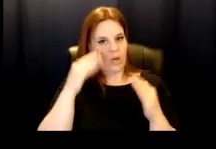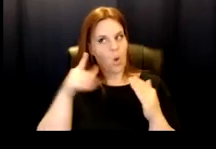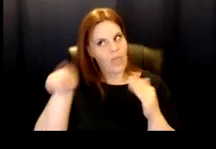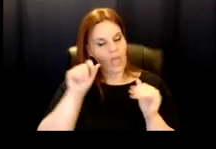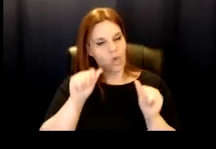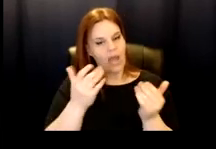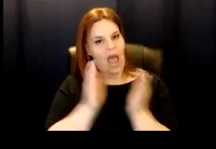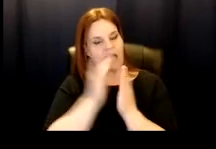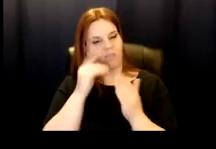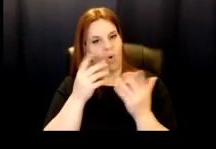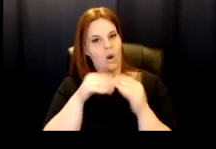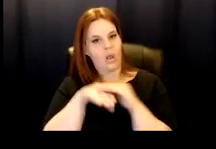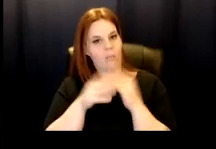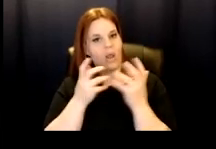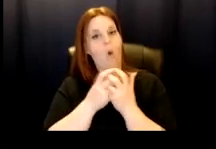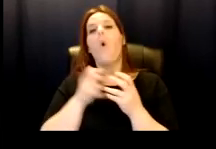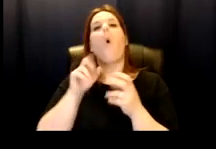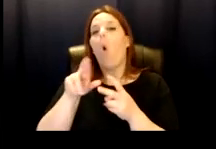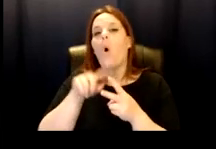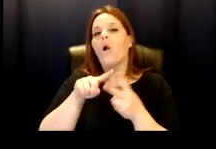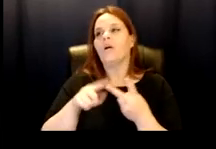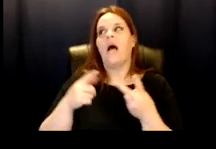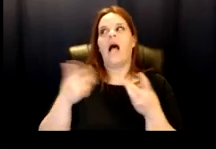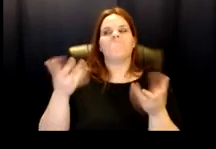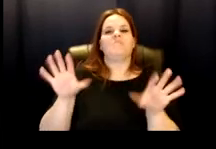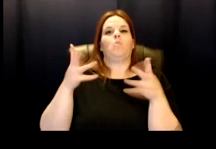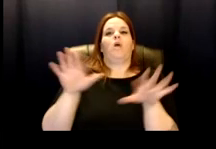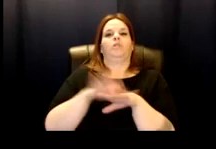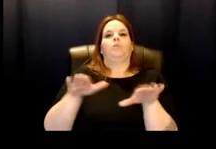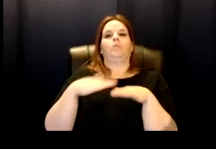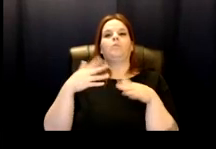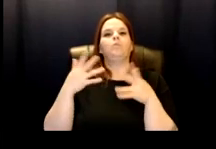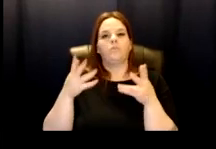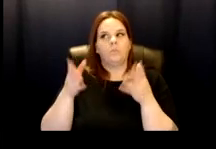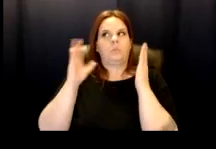didn't want to, they didn't want to call attention to themselves in that way. The third barrier